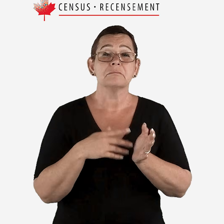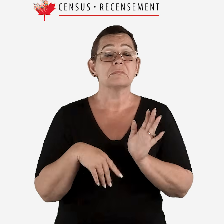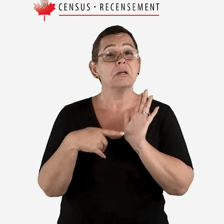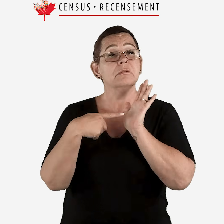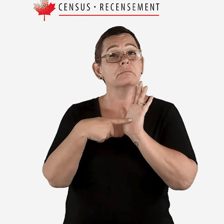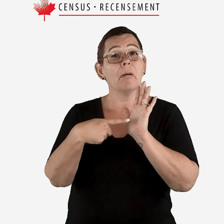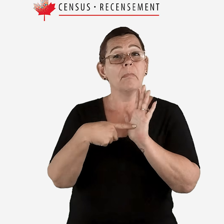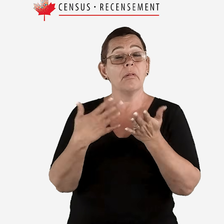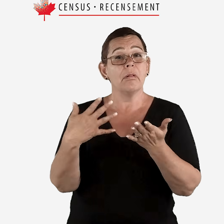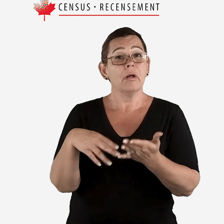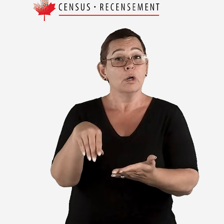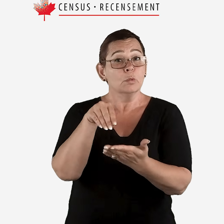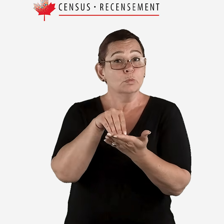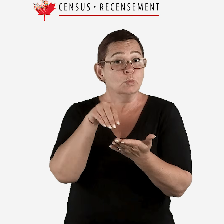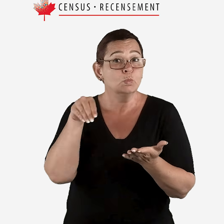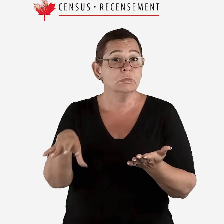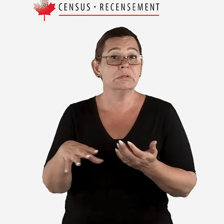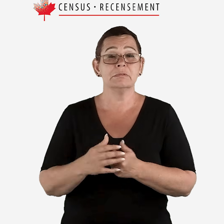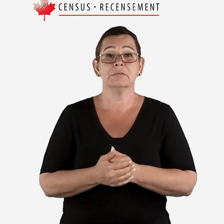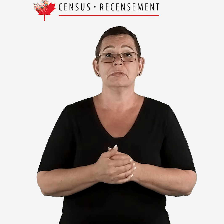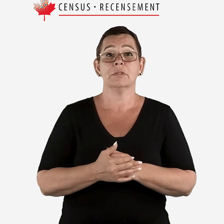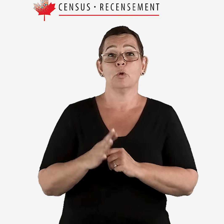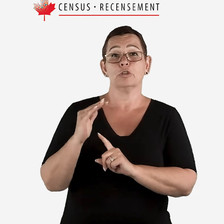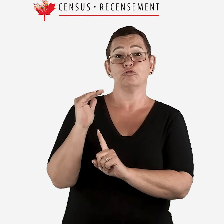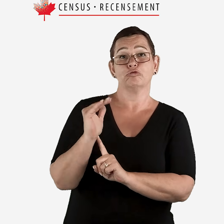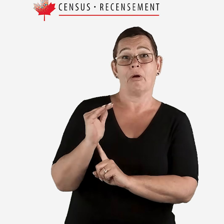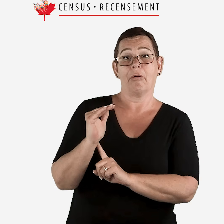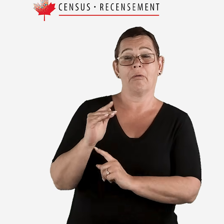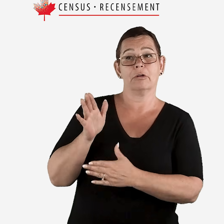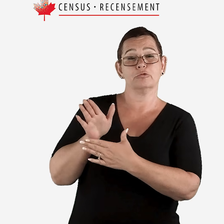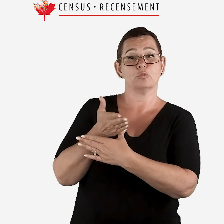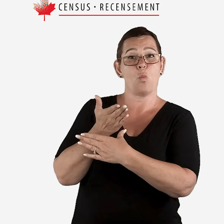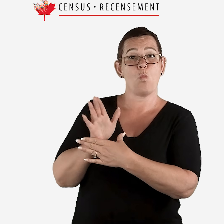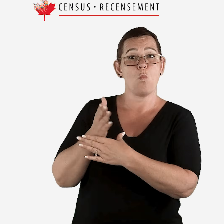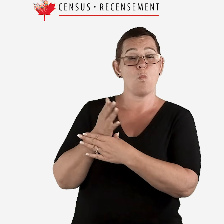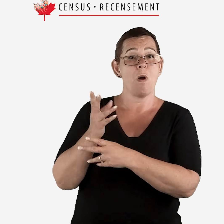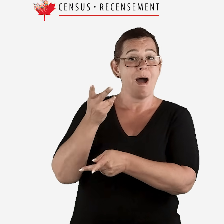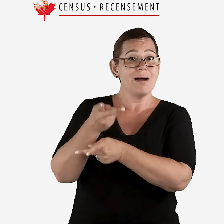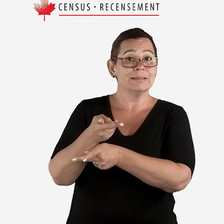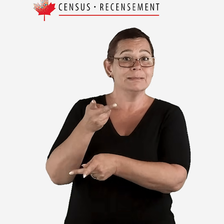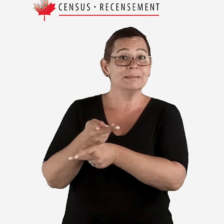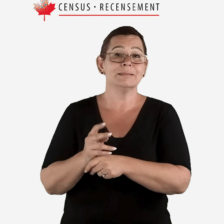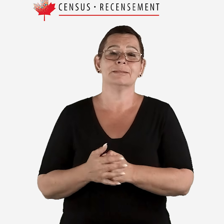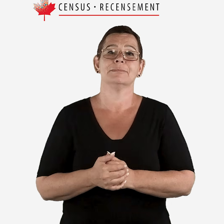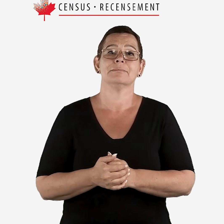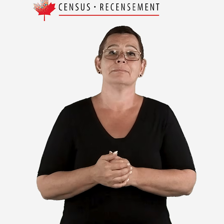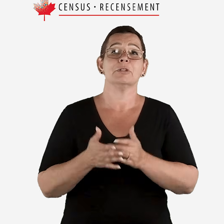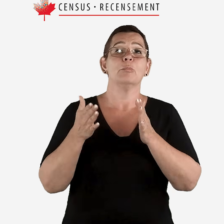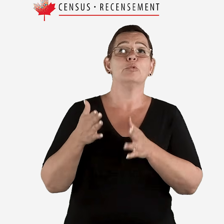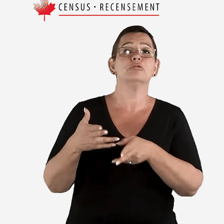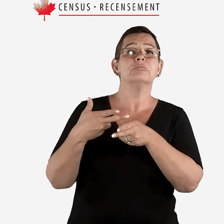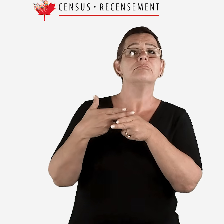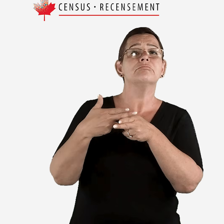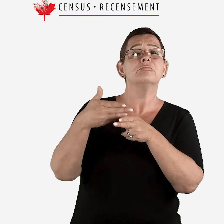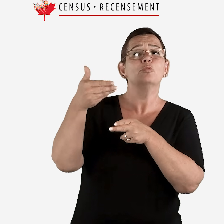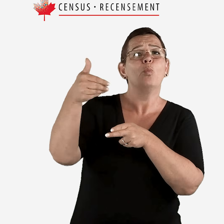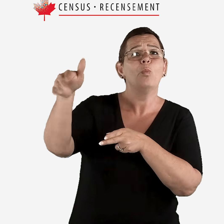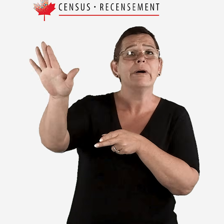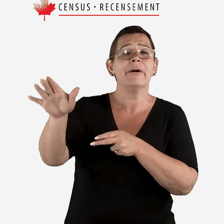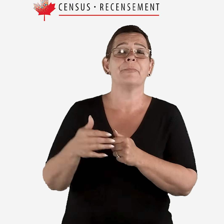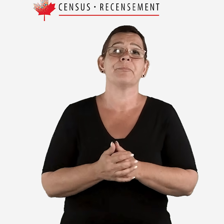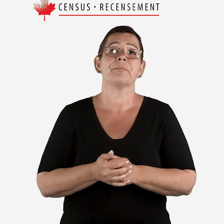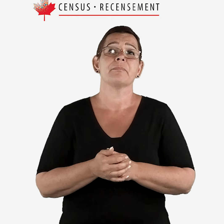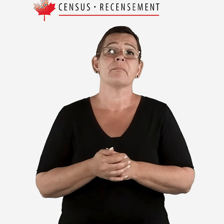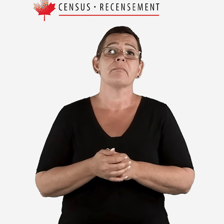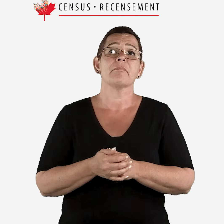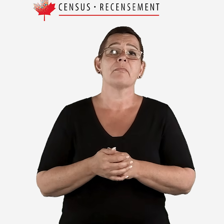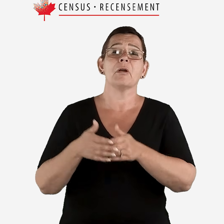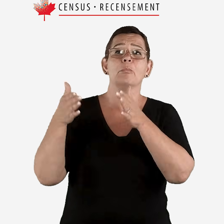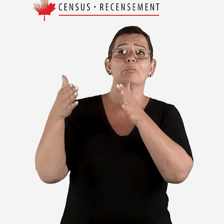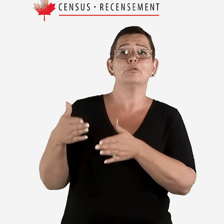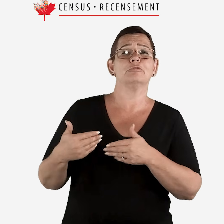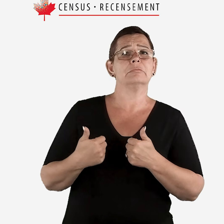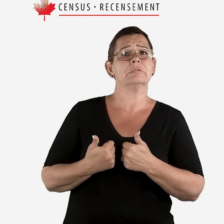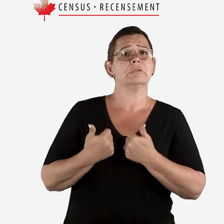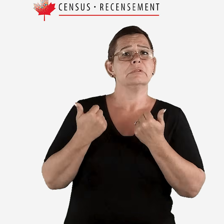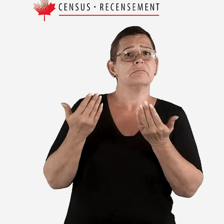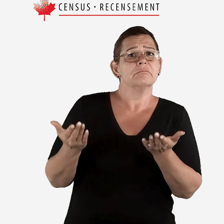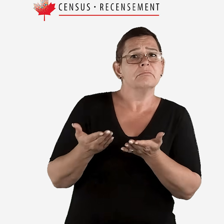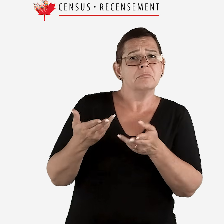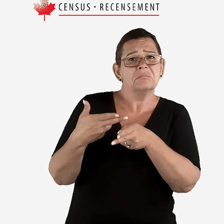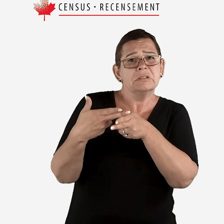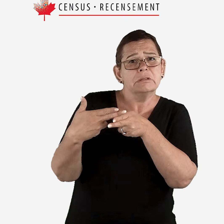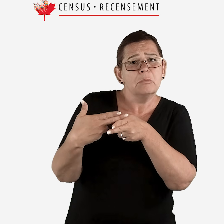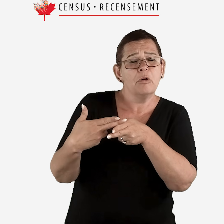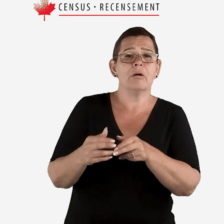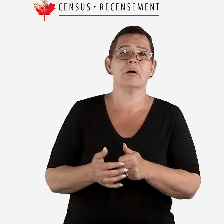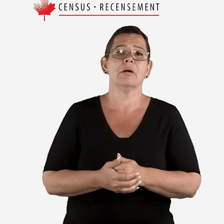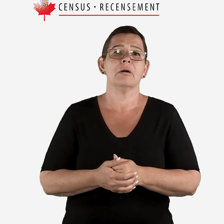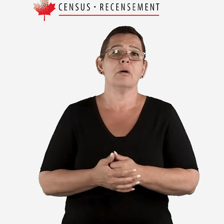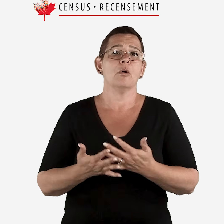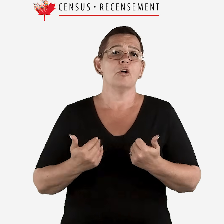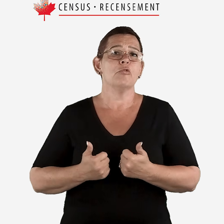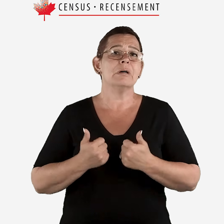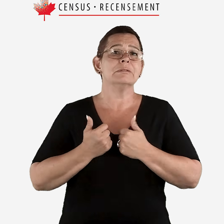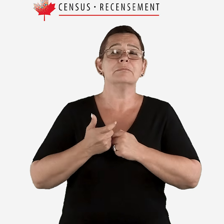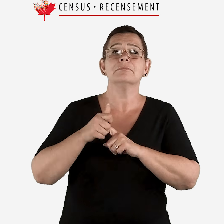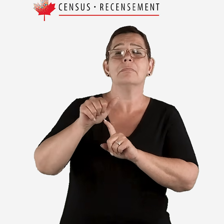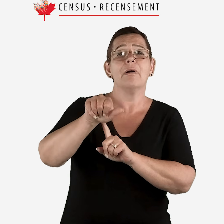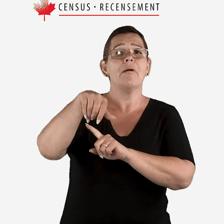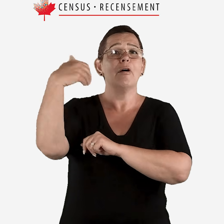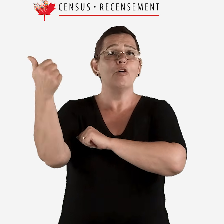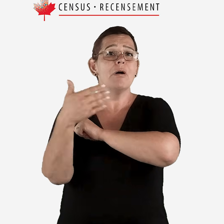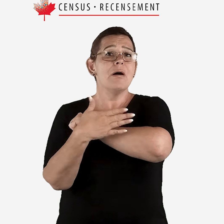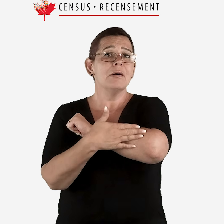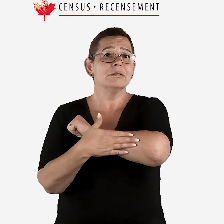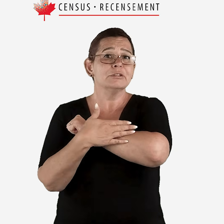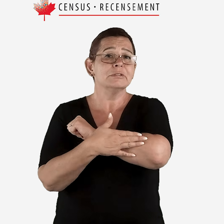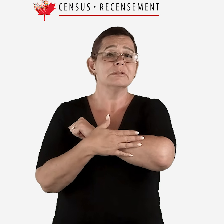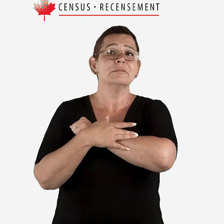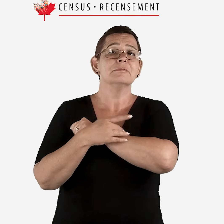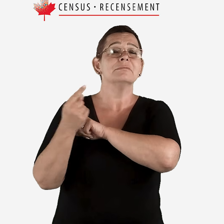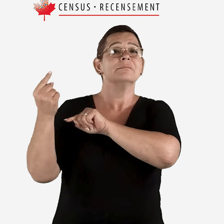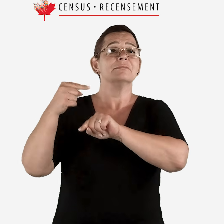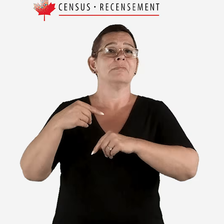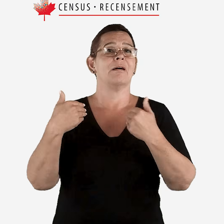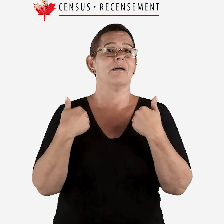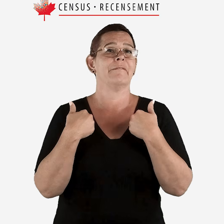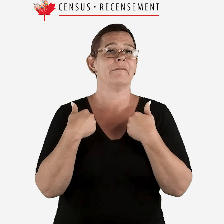For example, a student, a child in joint custody, a person temporarily away, a person who lives here temporarily, a resident from another country with